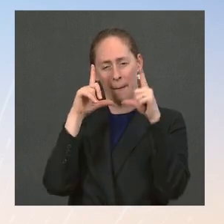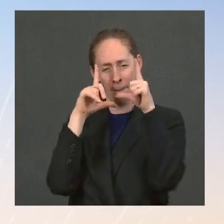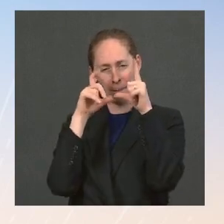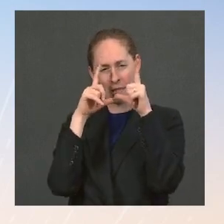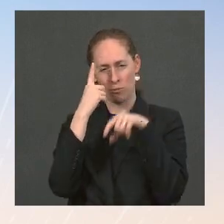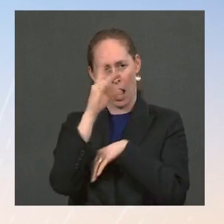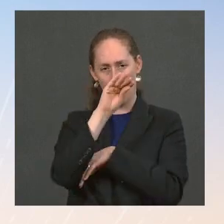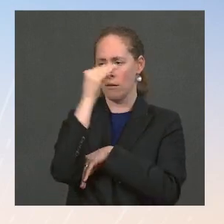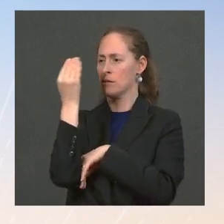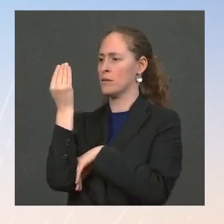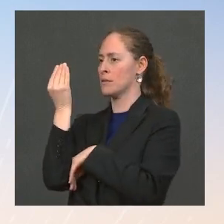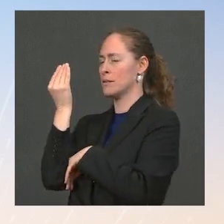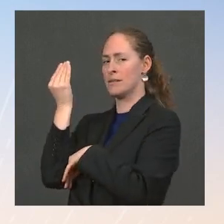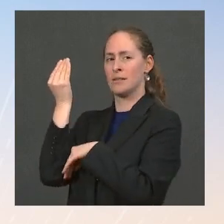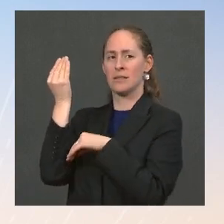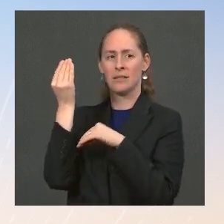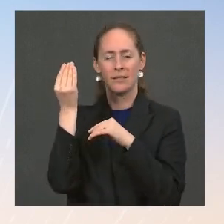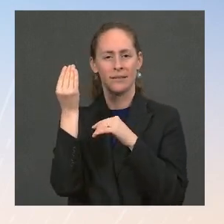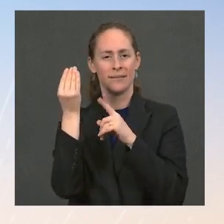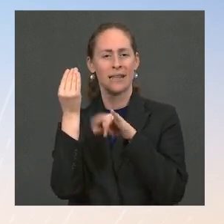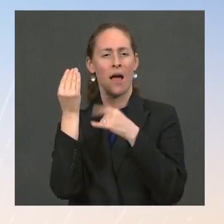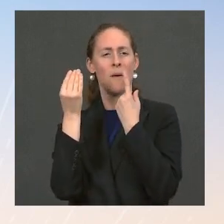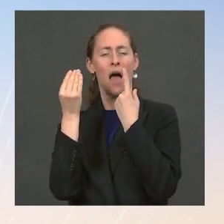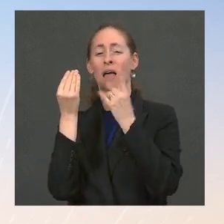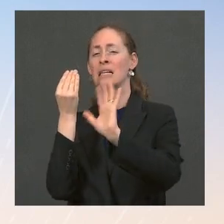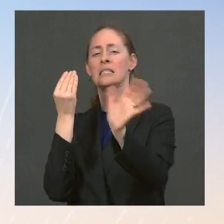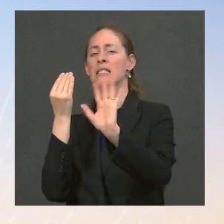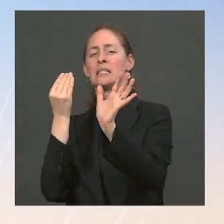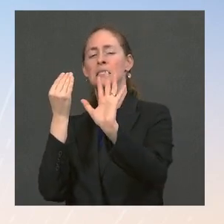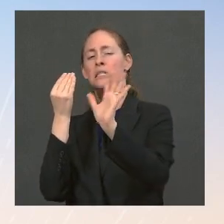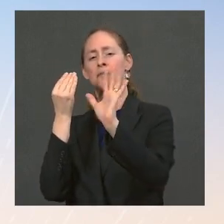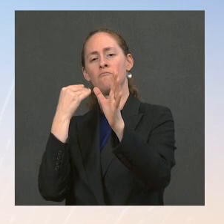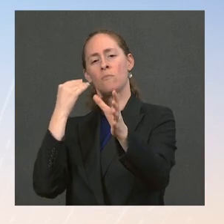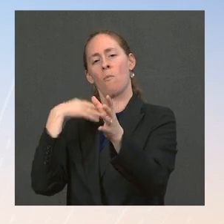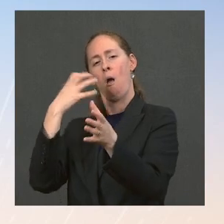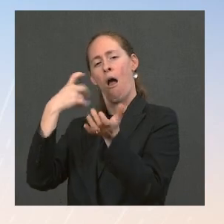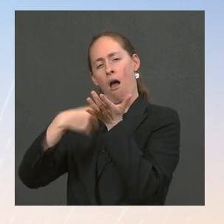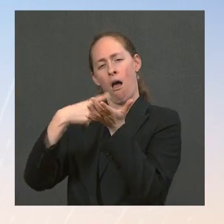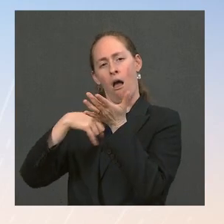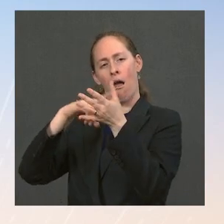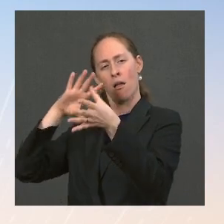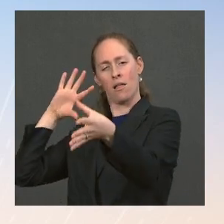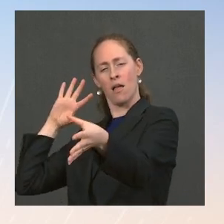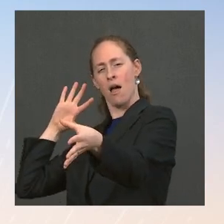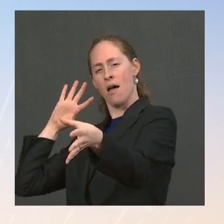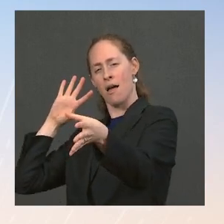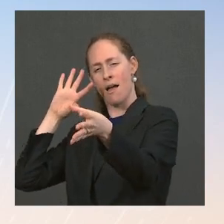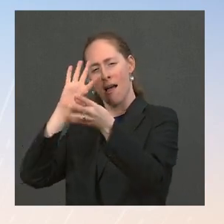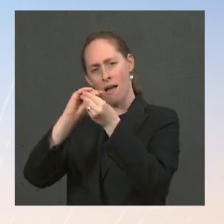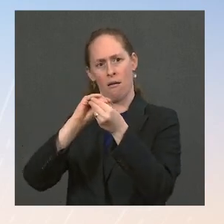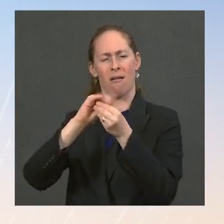but what we're seeing in the trend is encouraging and is progress being made. As you well know,